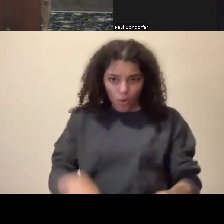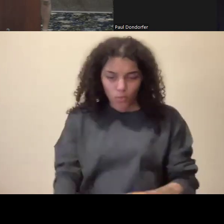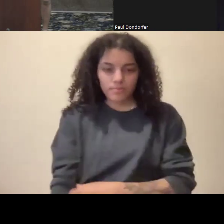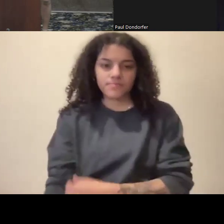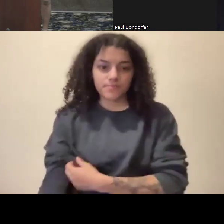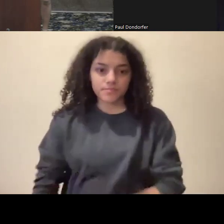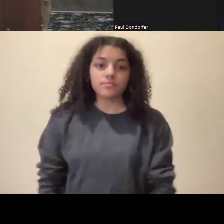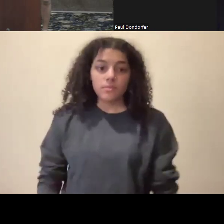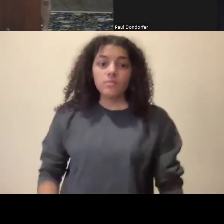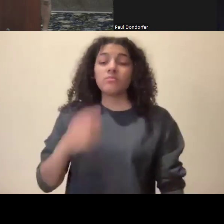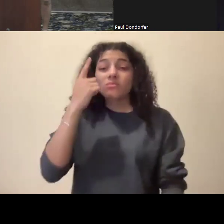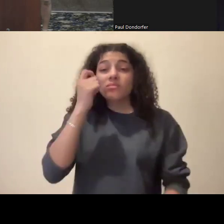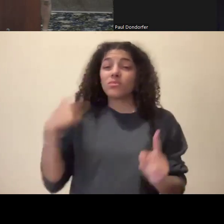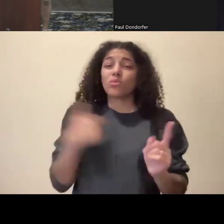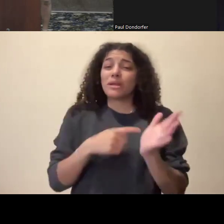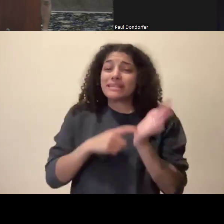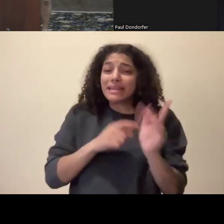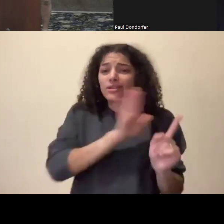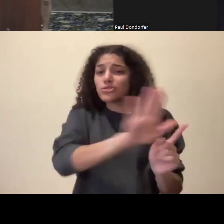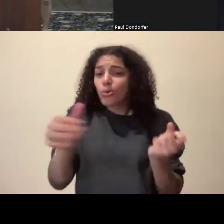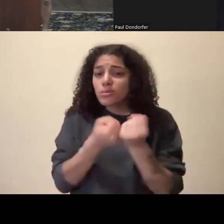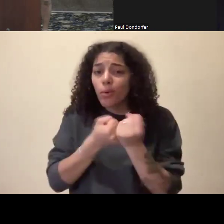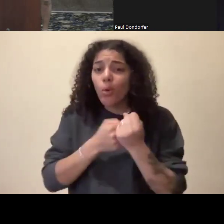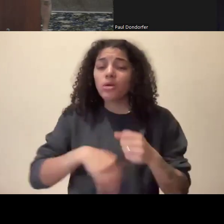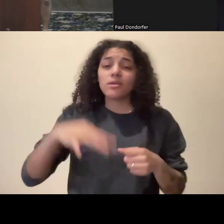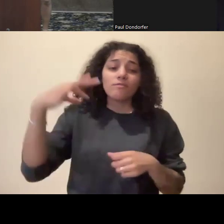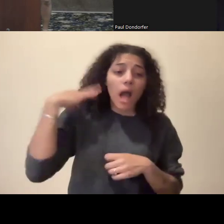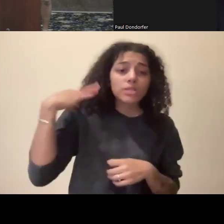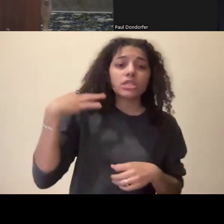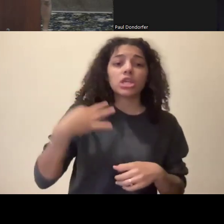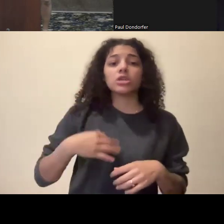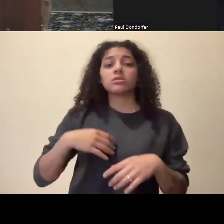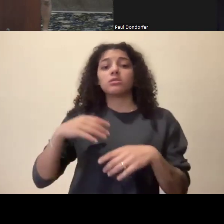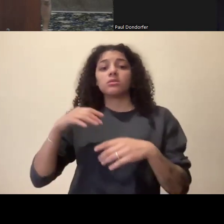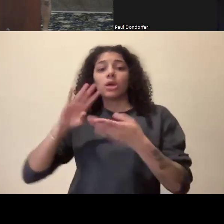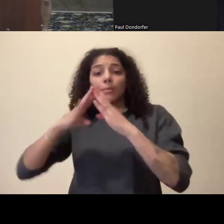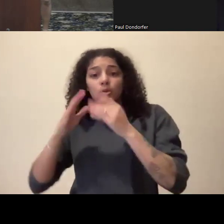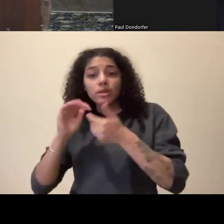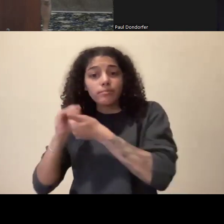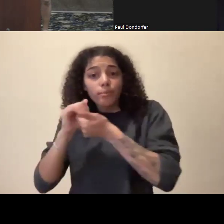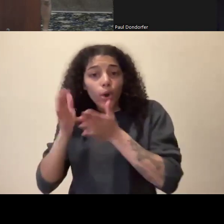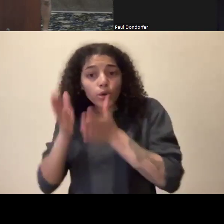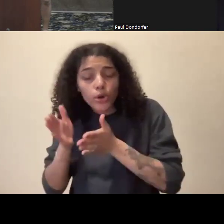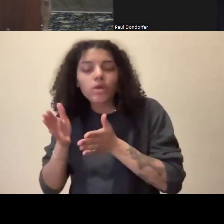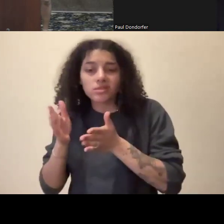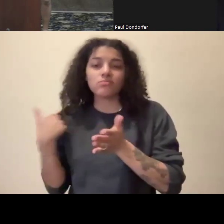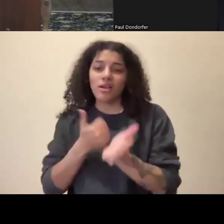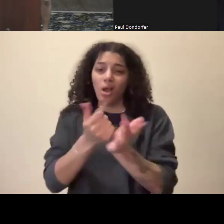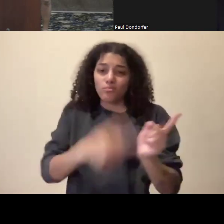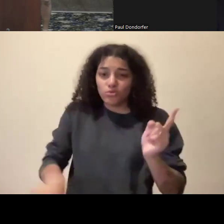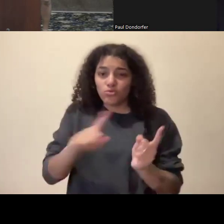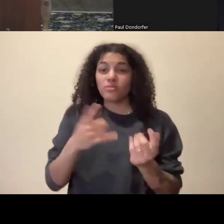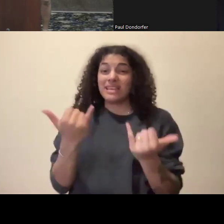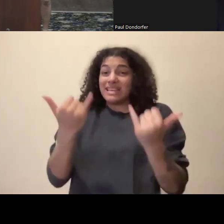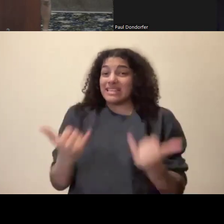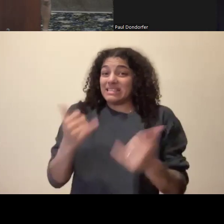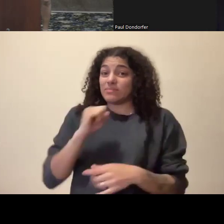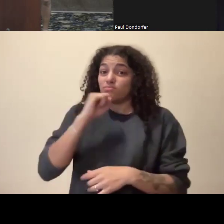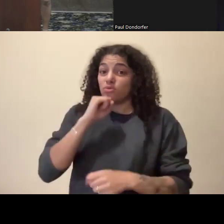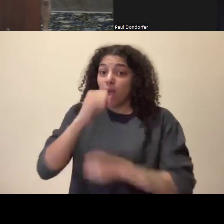and generous community partners we couldn't do it This season alone we dressed over 800 girls with